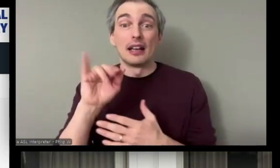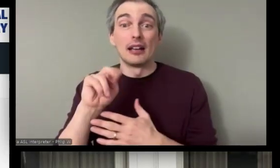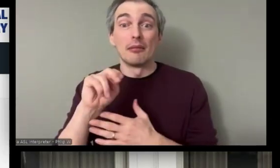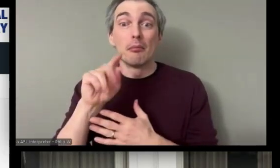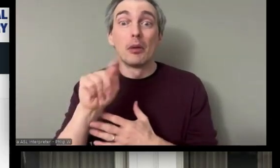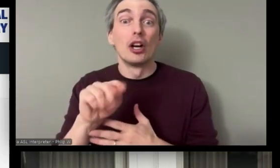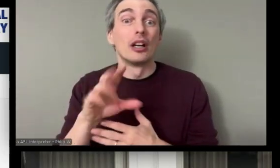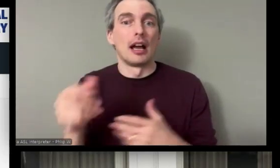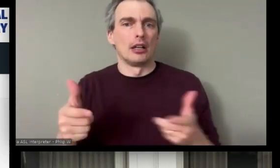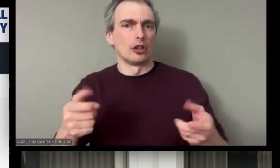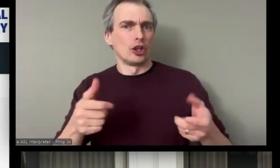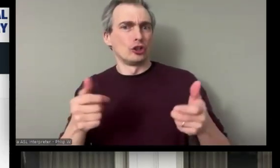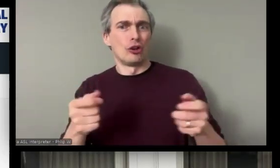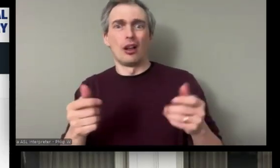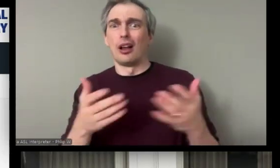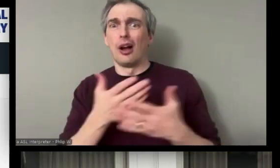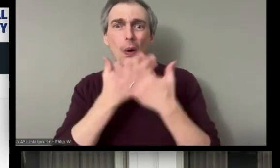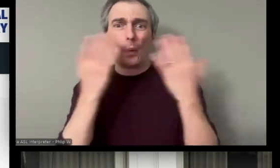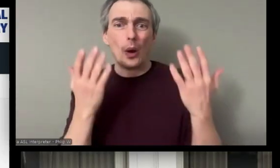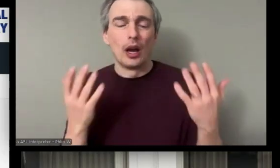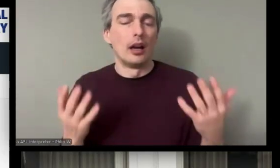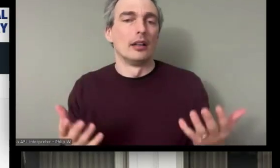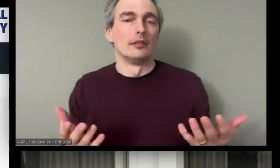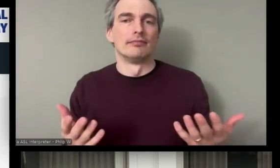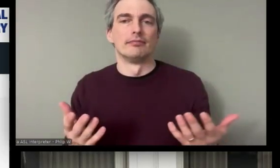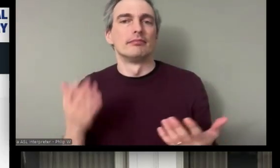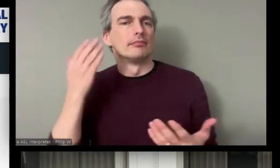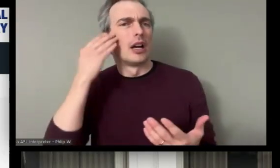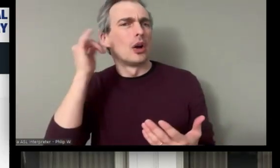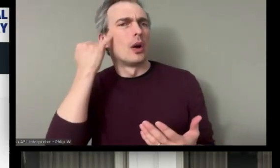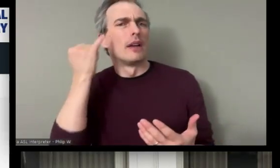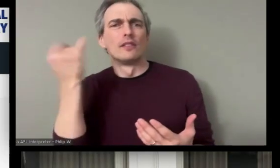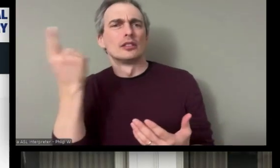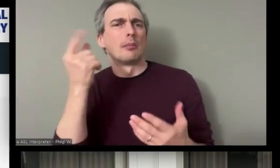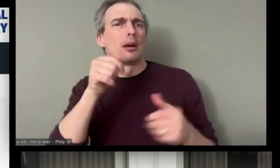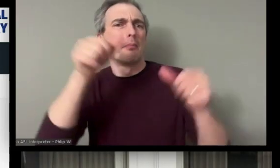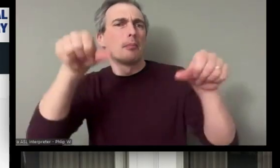And... I can't remember if there was a response to that or not. But let's hope. It was five months ago.